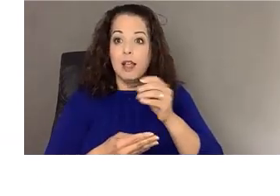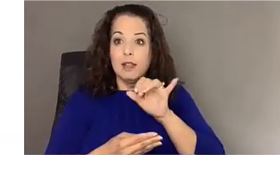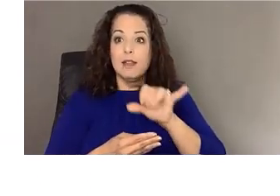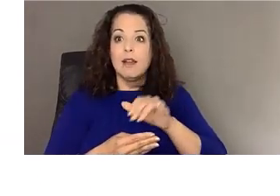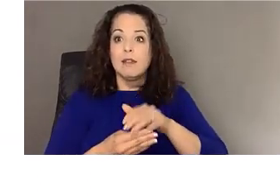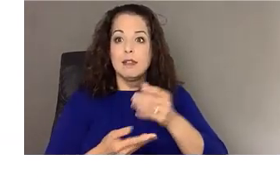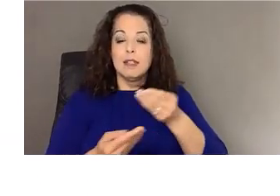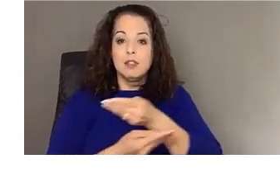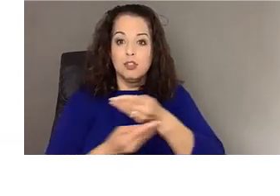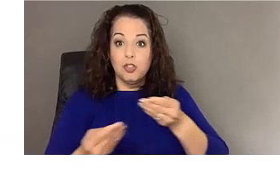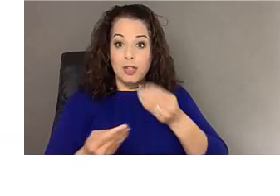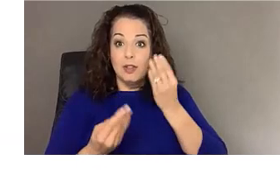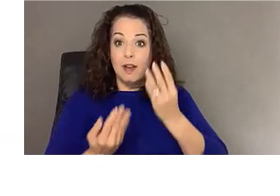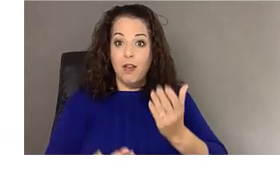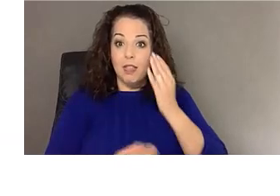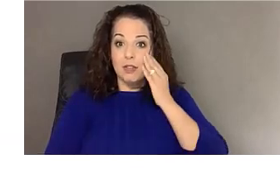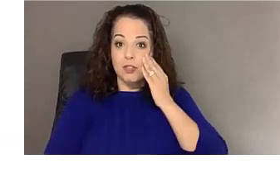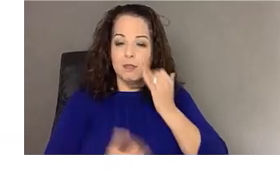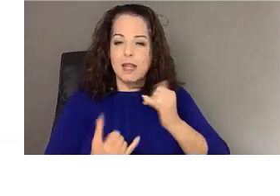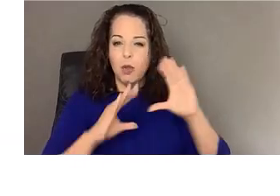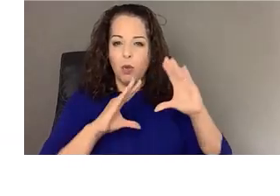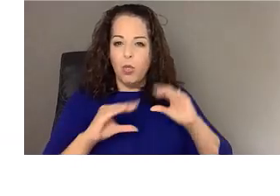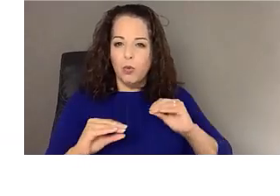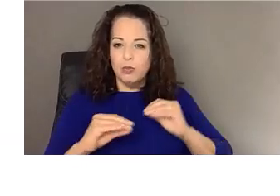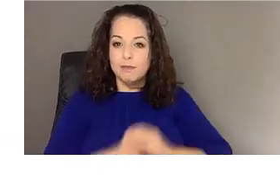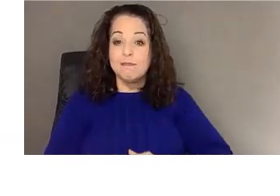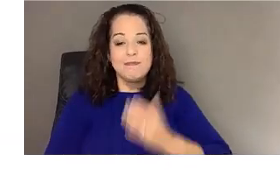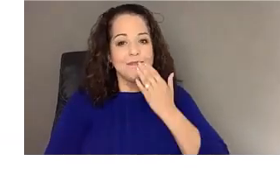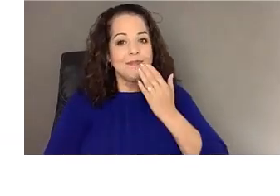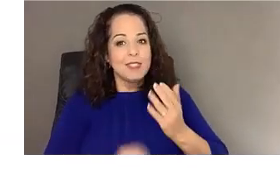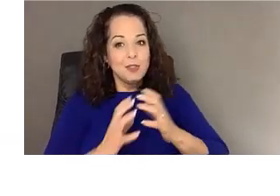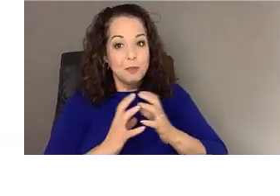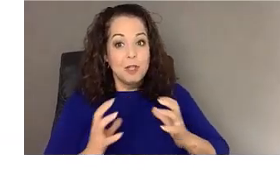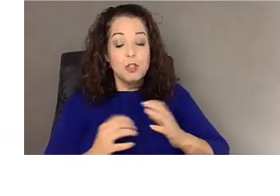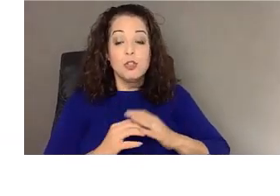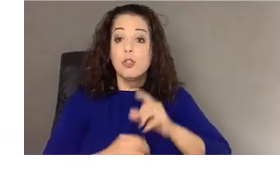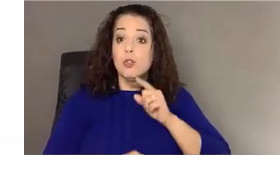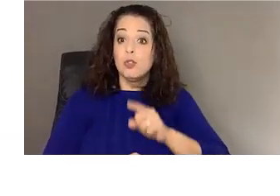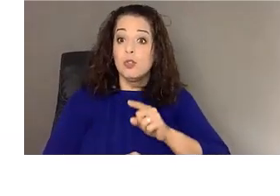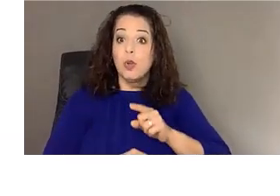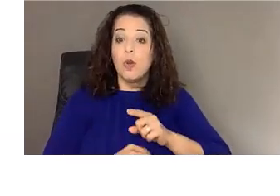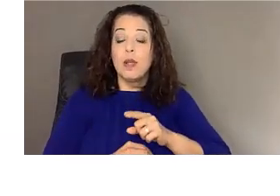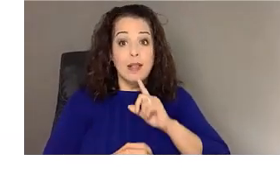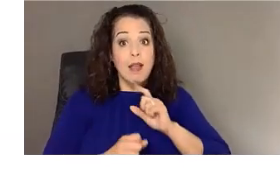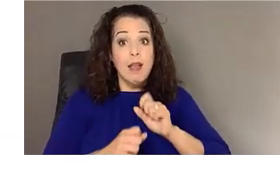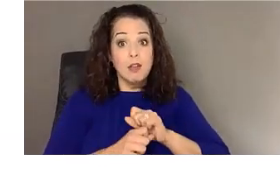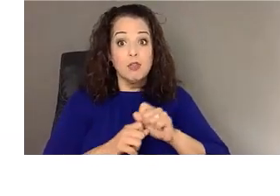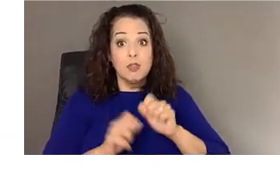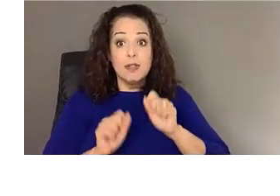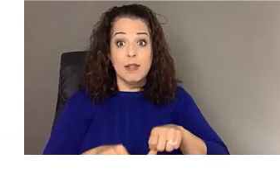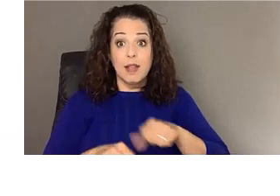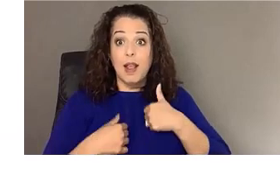Can you close the poll please? Thank you so much. So they can actually play various roles,